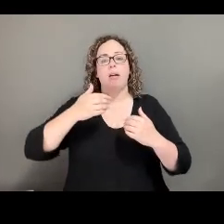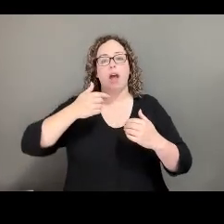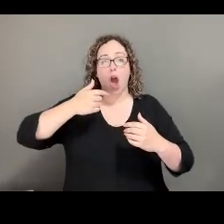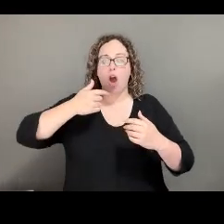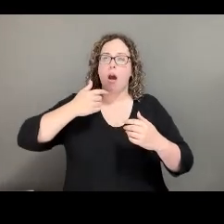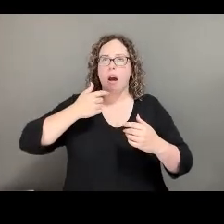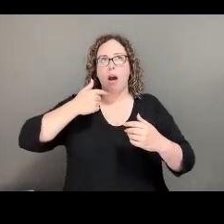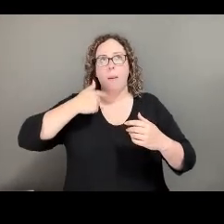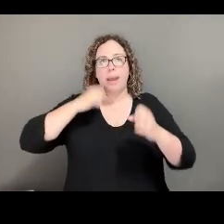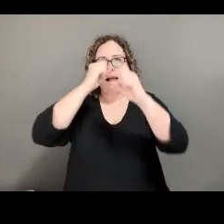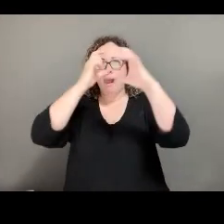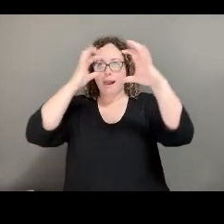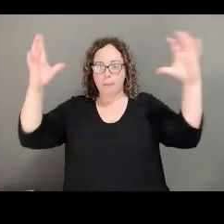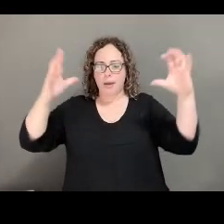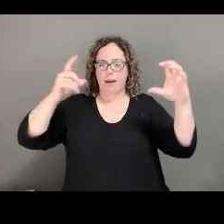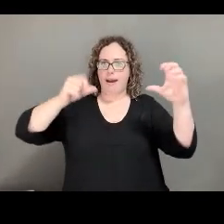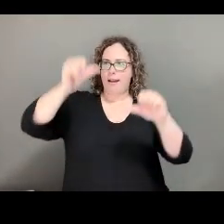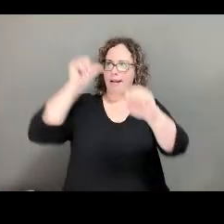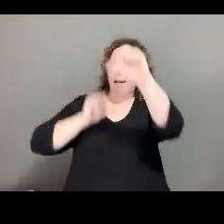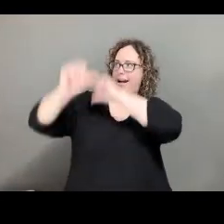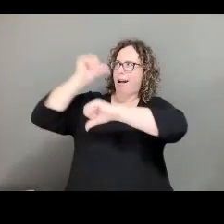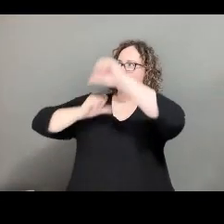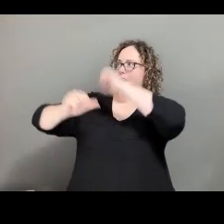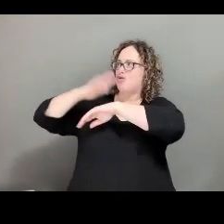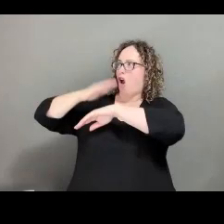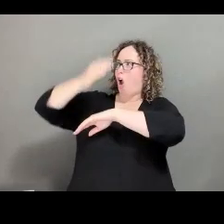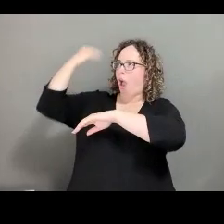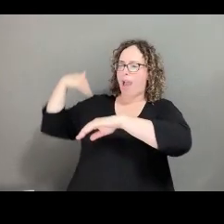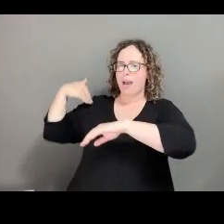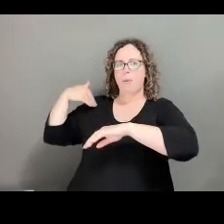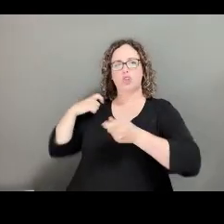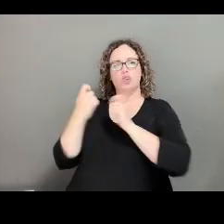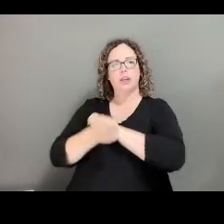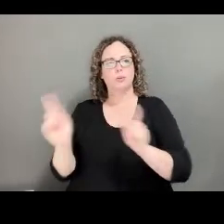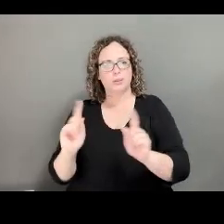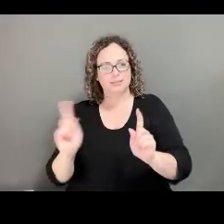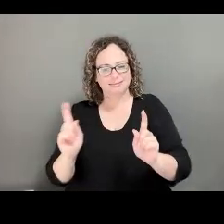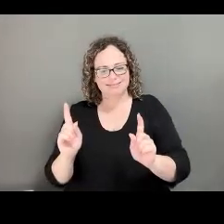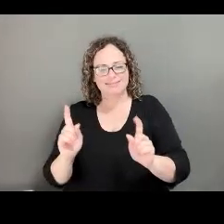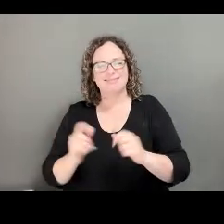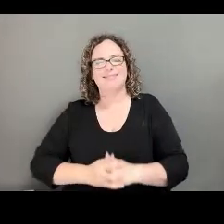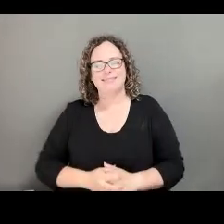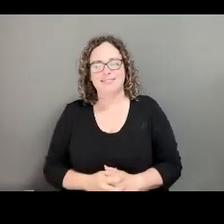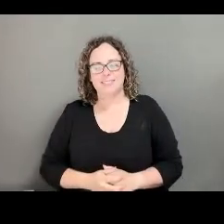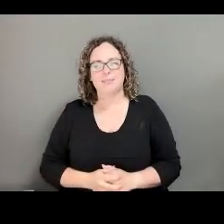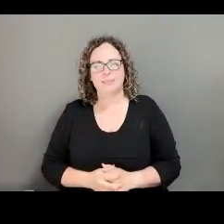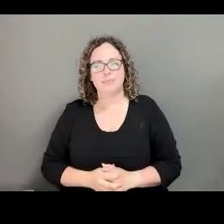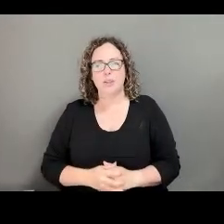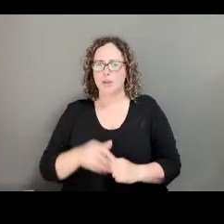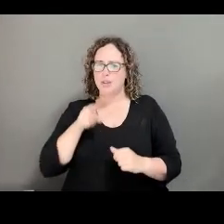That picture was taken at the London airport when I first got there for the first time,